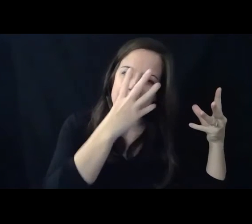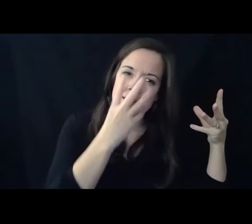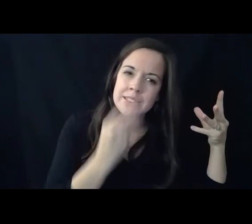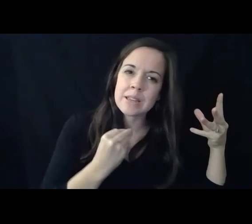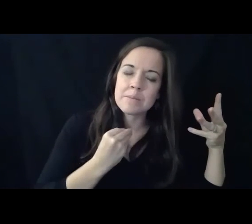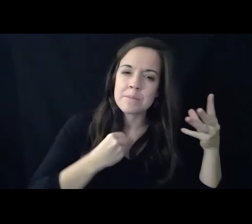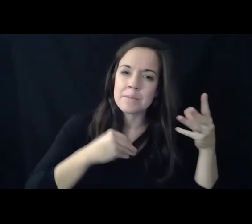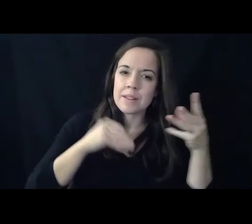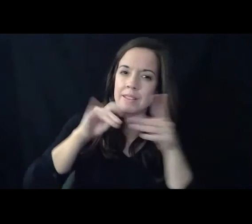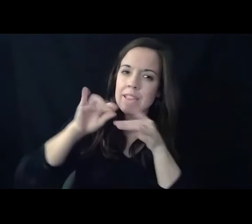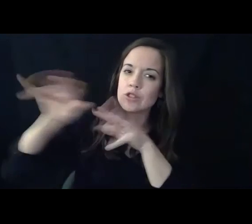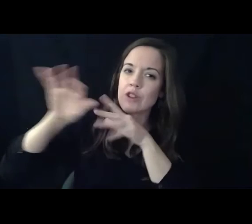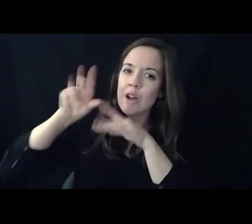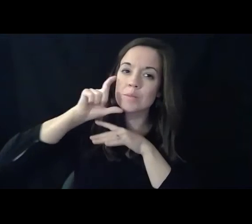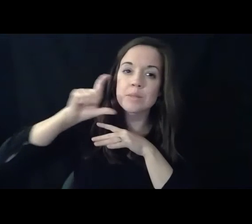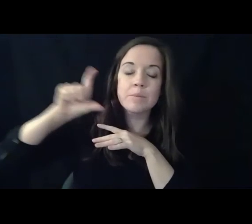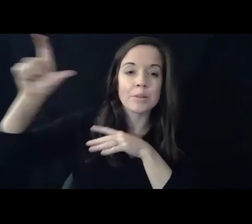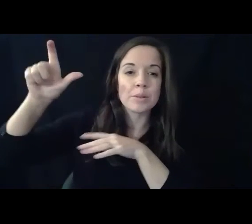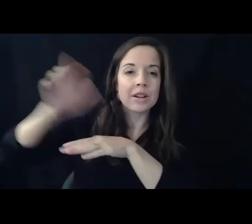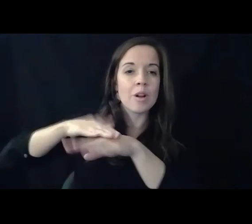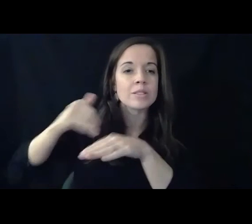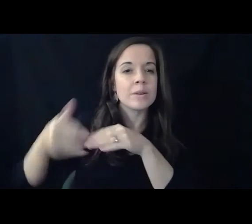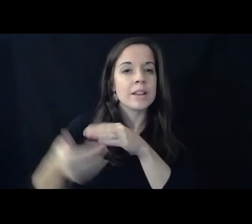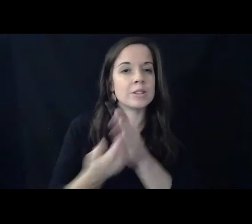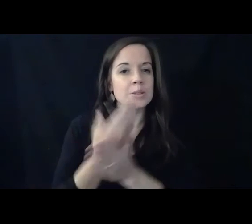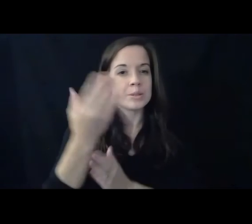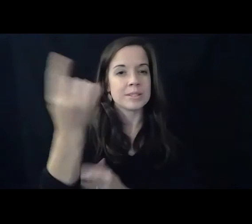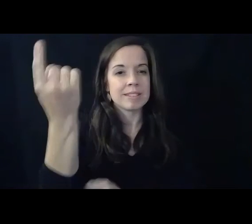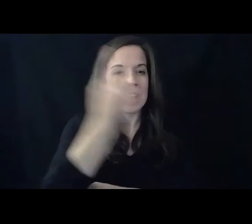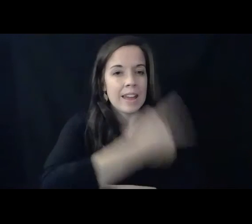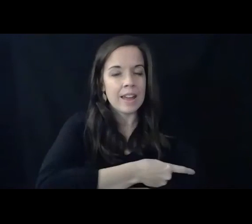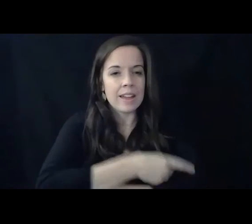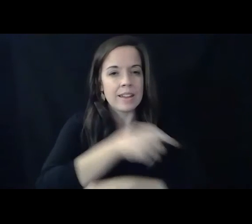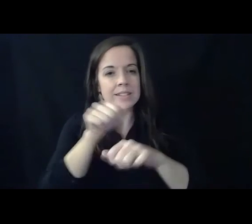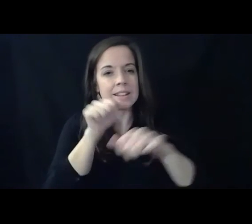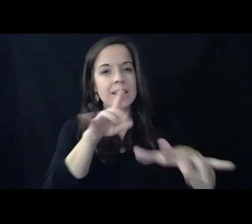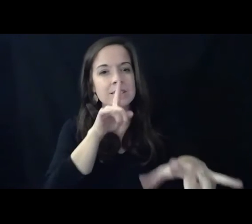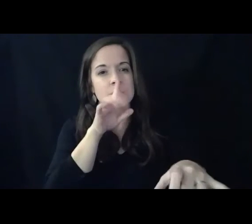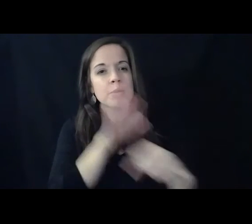and calls upon a brand new day to cast its promise soon Thank you!